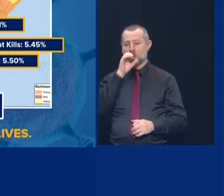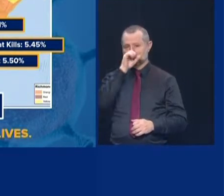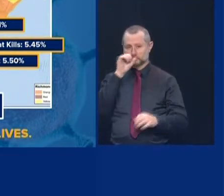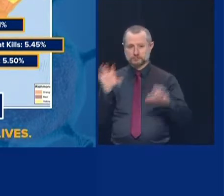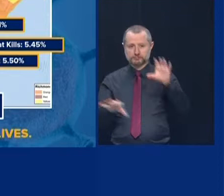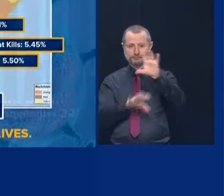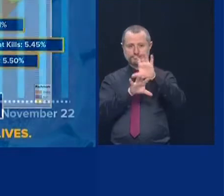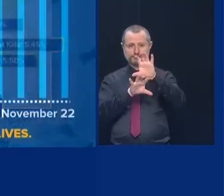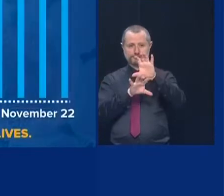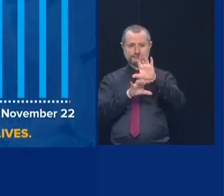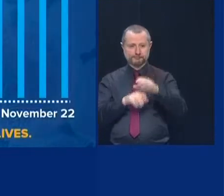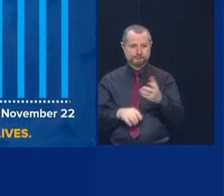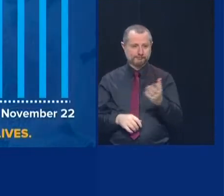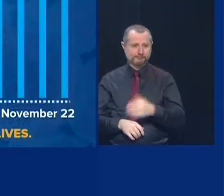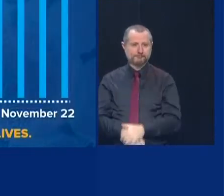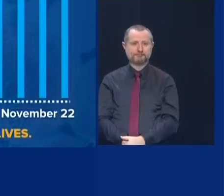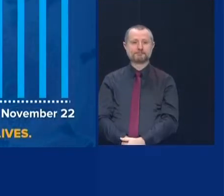YOU SEE IN STATEN ISLAND